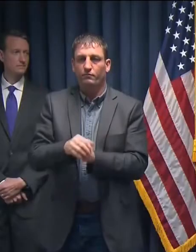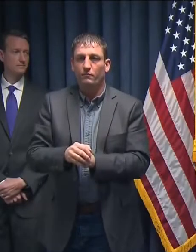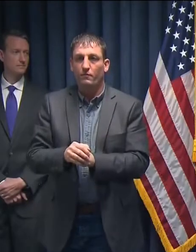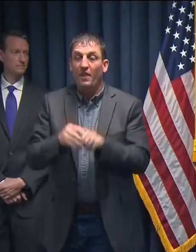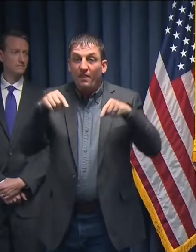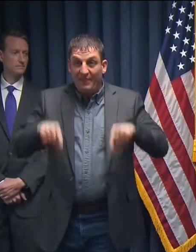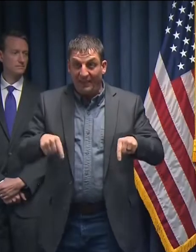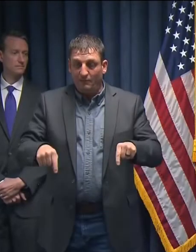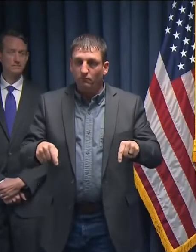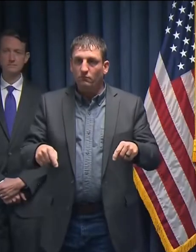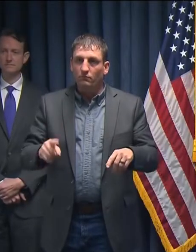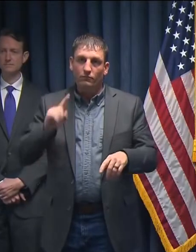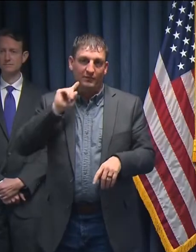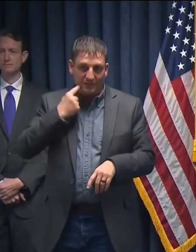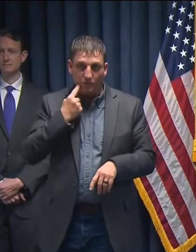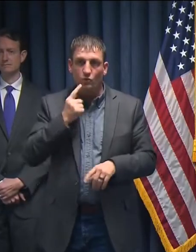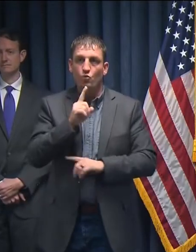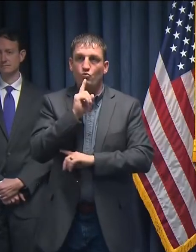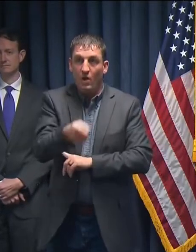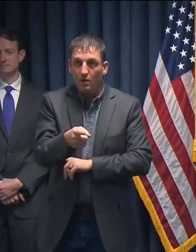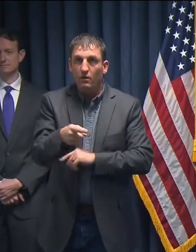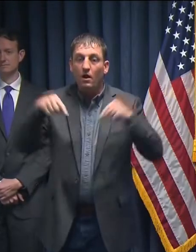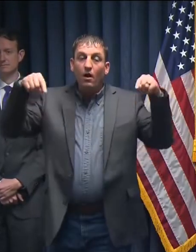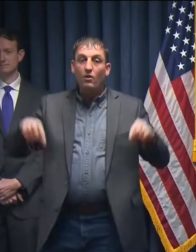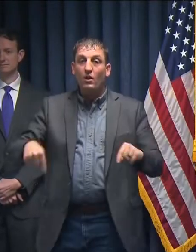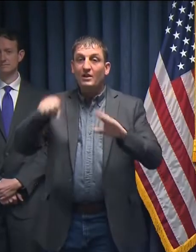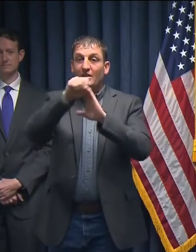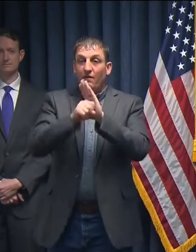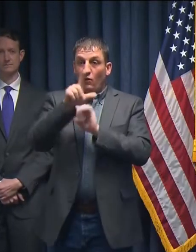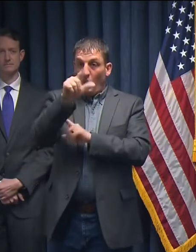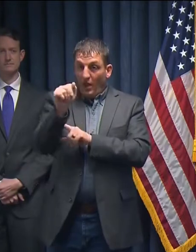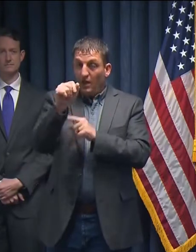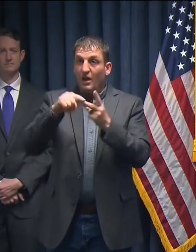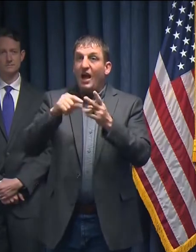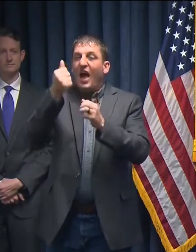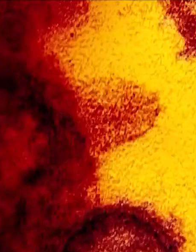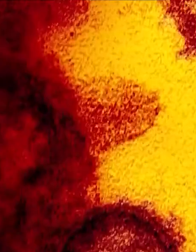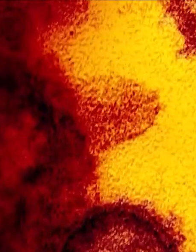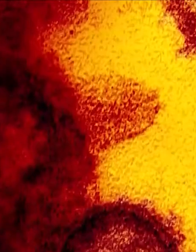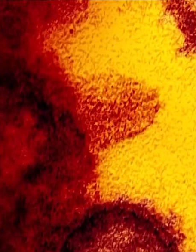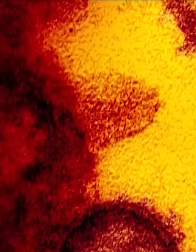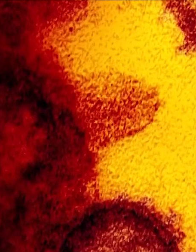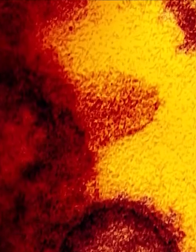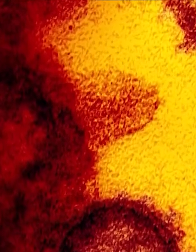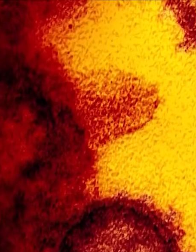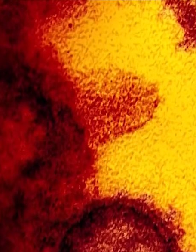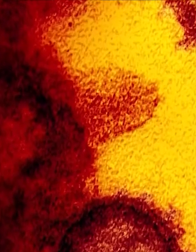TESTING BEGAN.this is real and our state and everyone in it